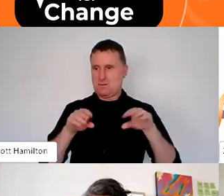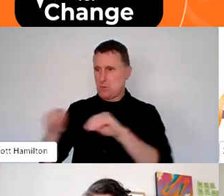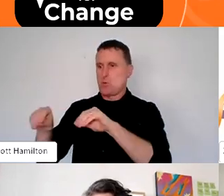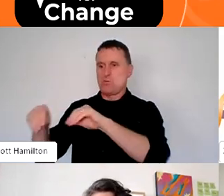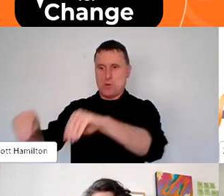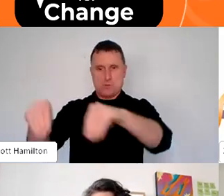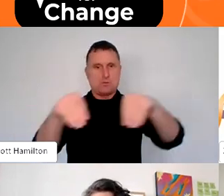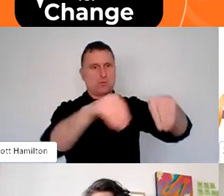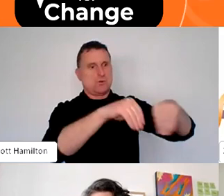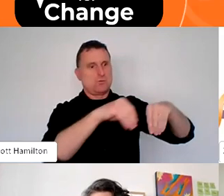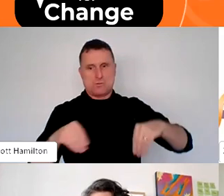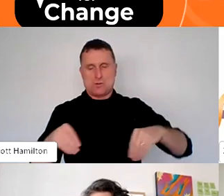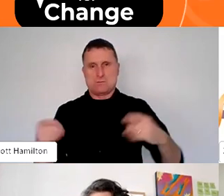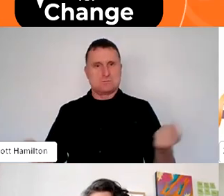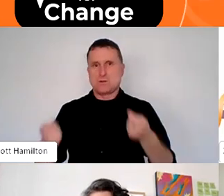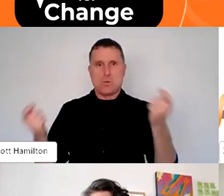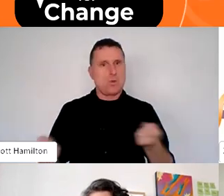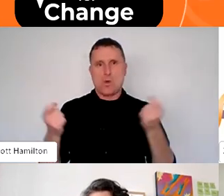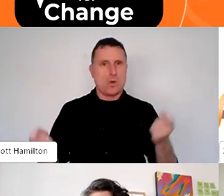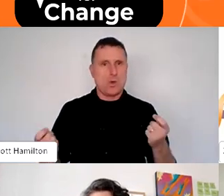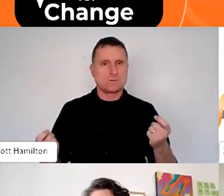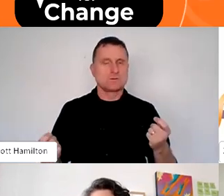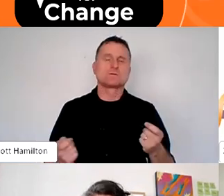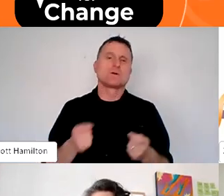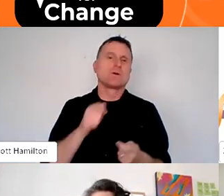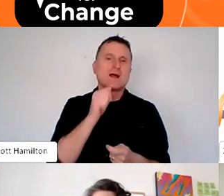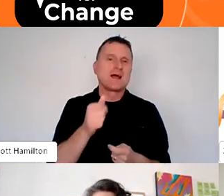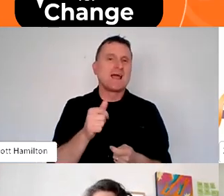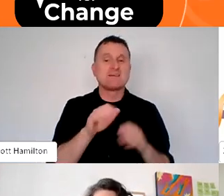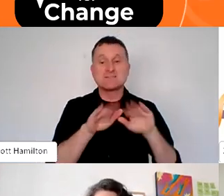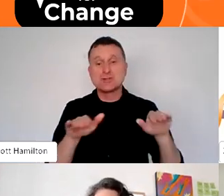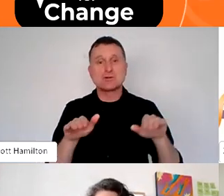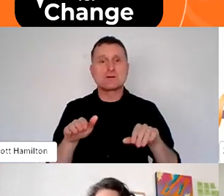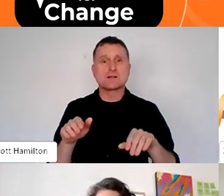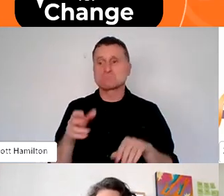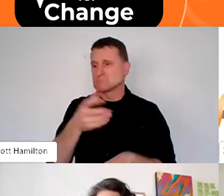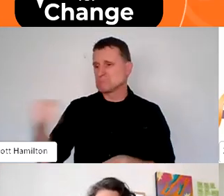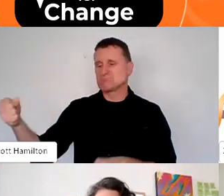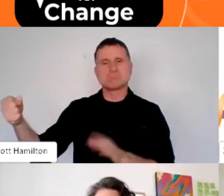else. And often those children are actually out of school maybe even for up to a term before another school's prepared to take them.